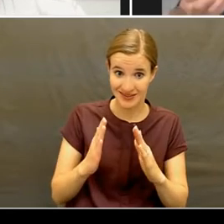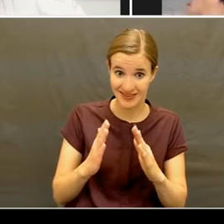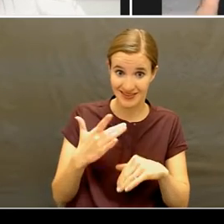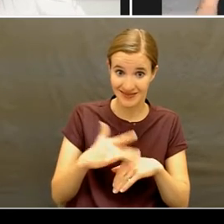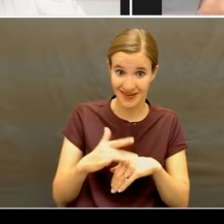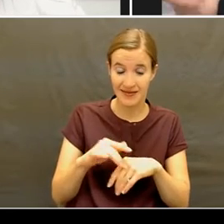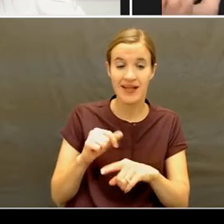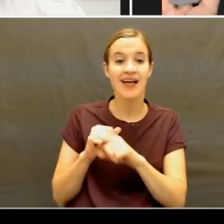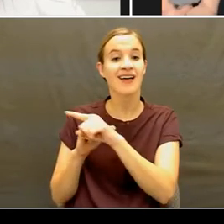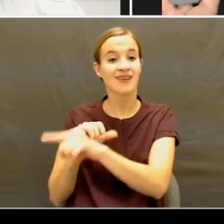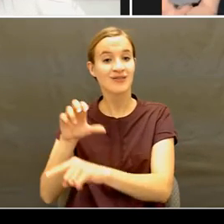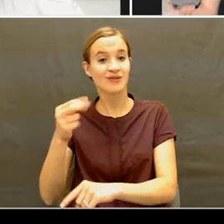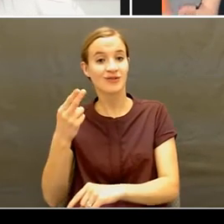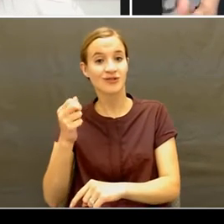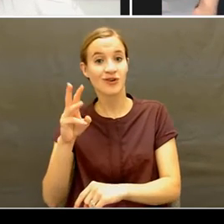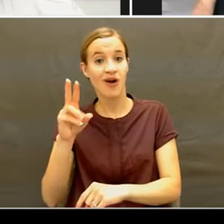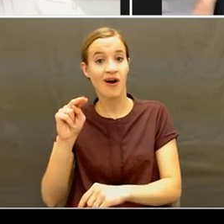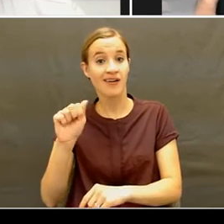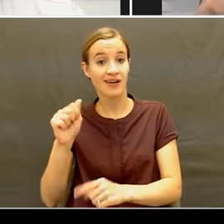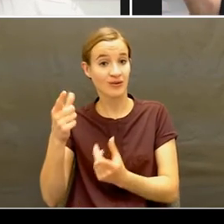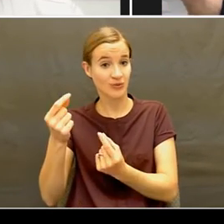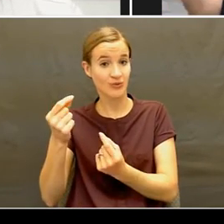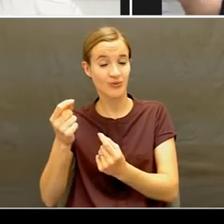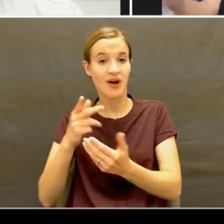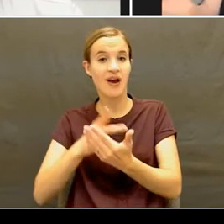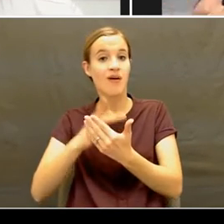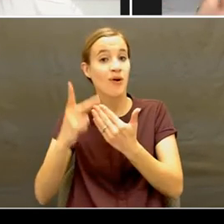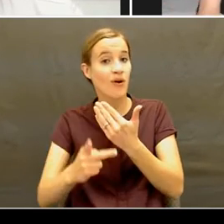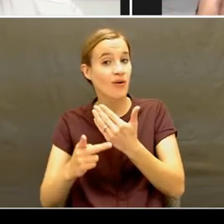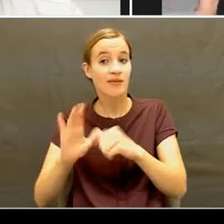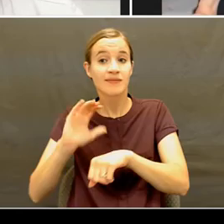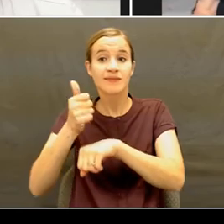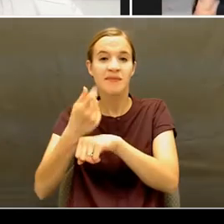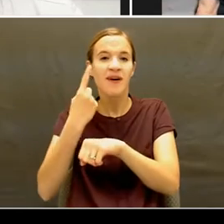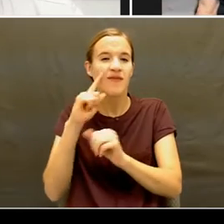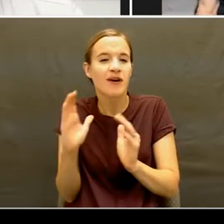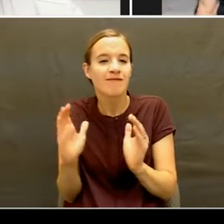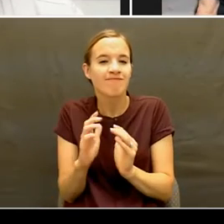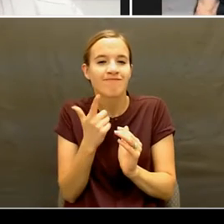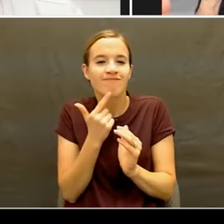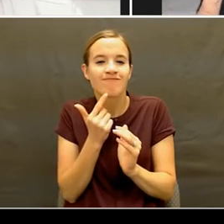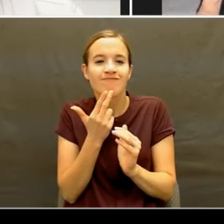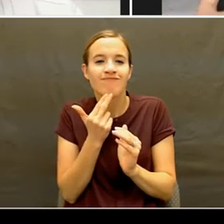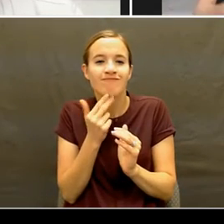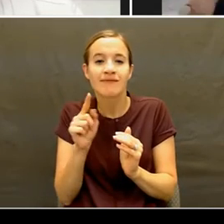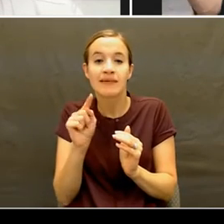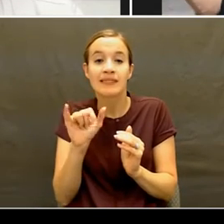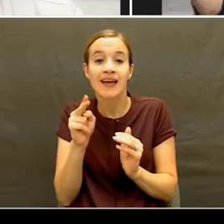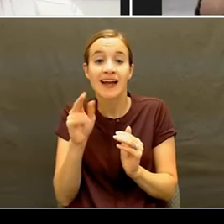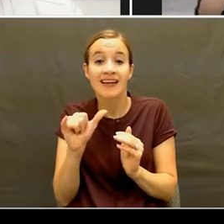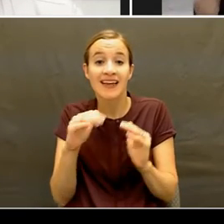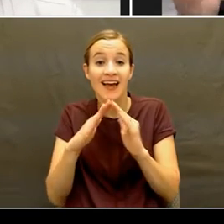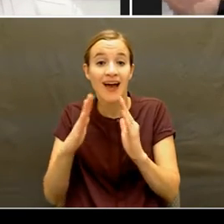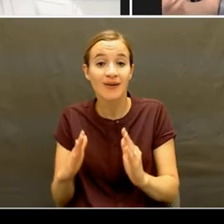houses, for people to get out when they get out of nursing home. And they're, they can actually by